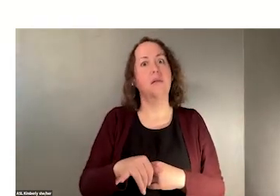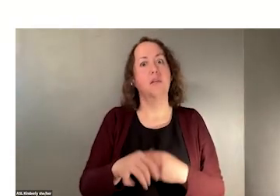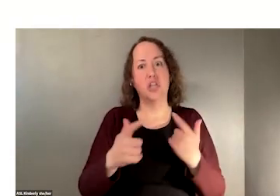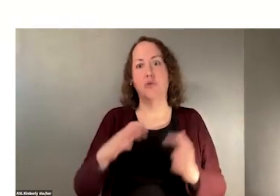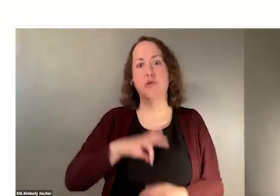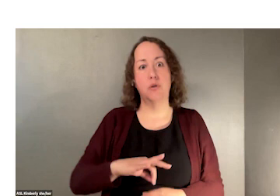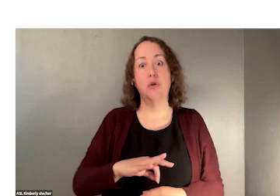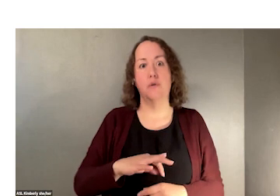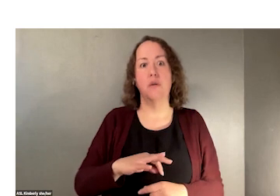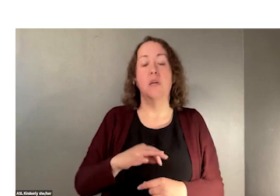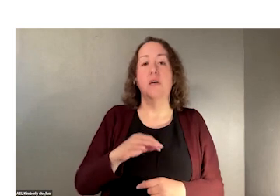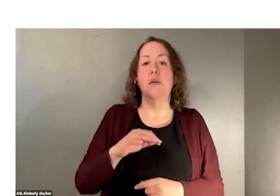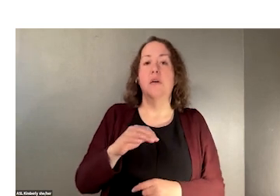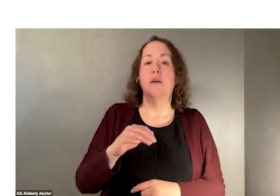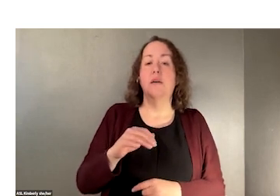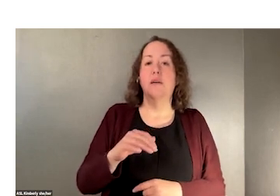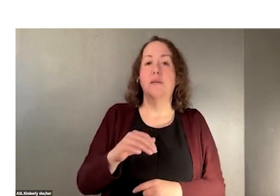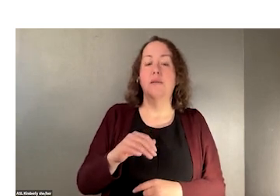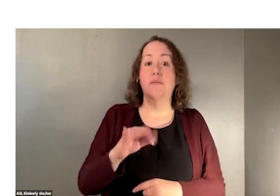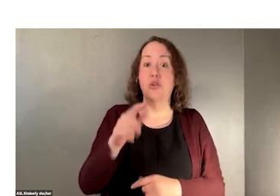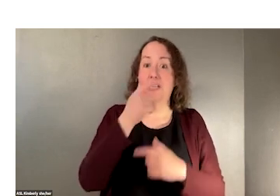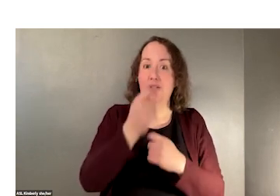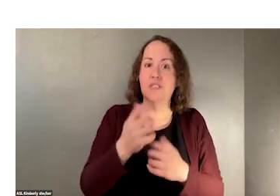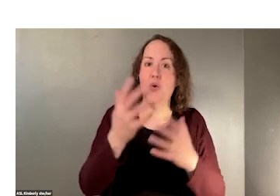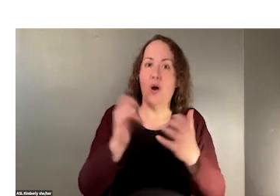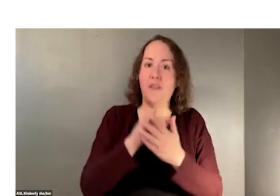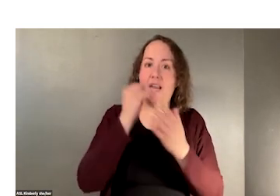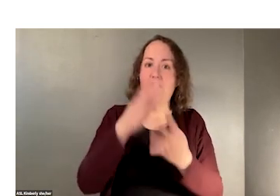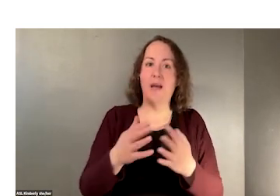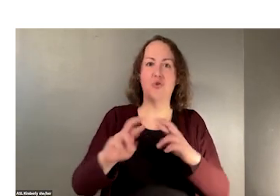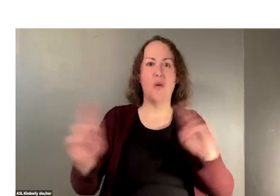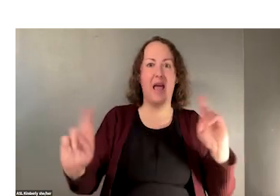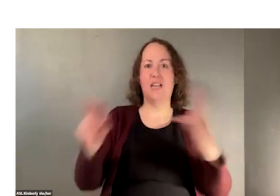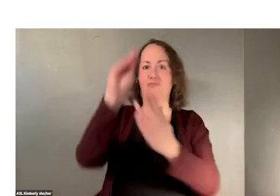in having this information quickly brought into your biosketch to fill out in SciENcv.